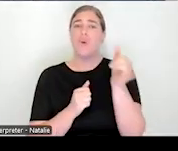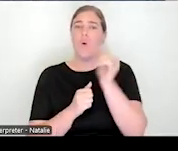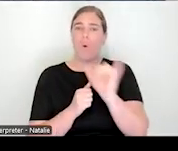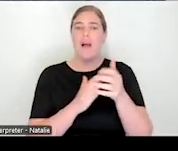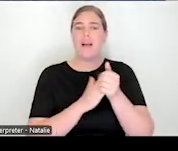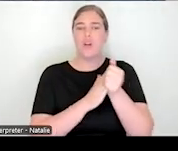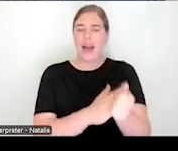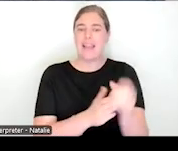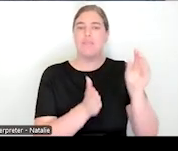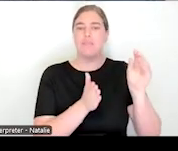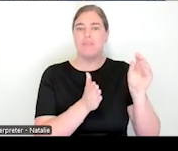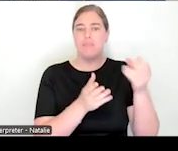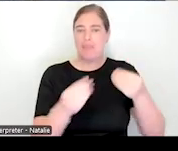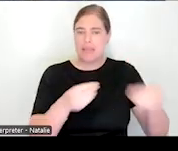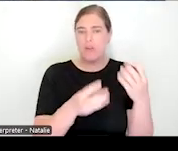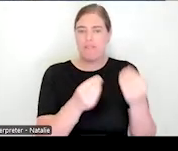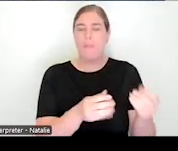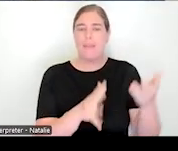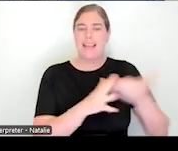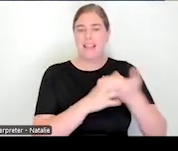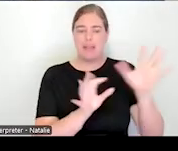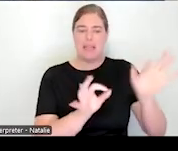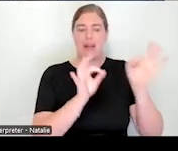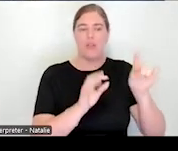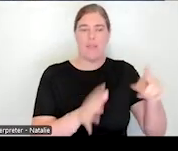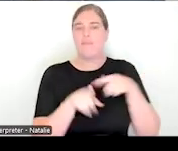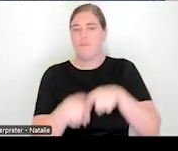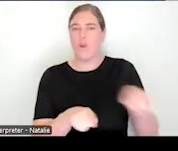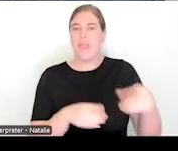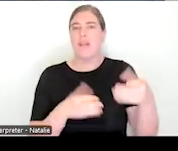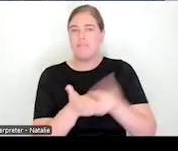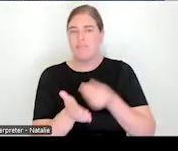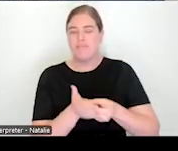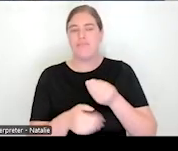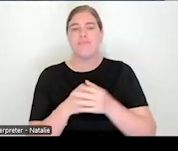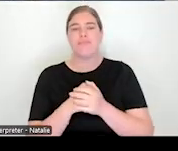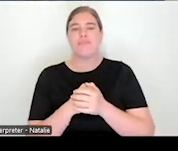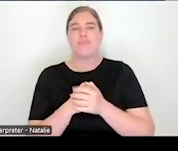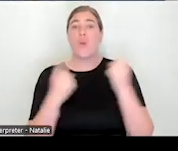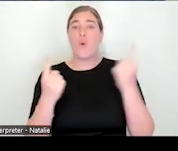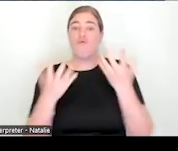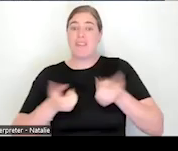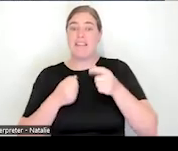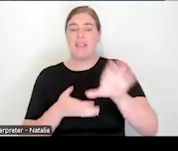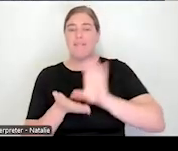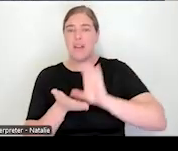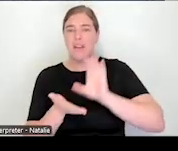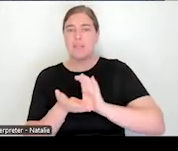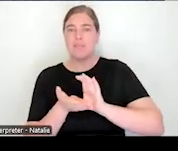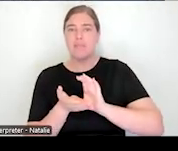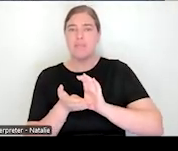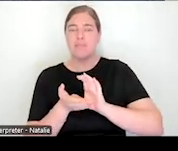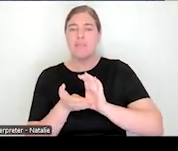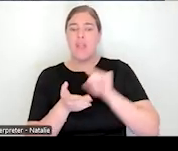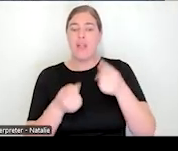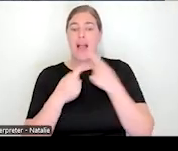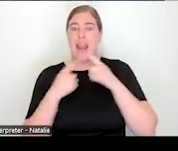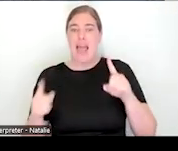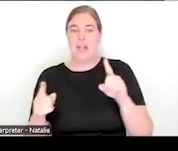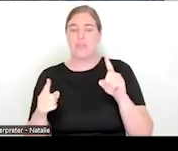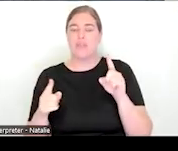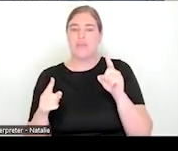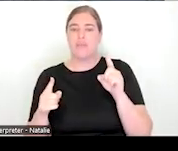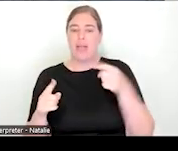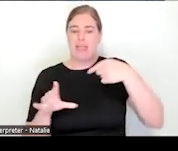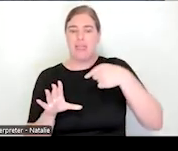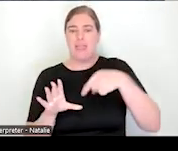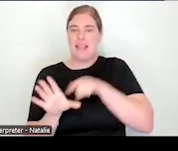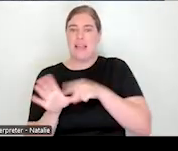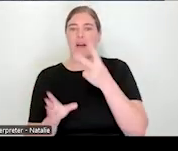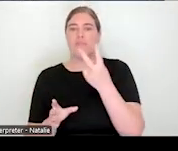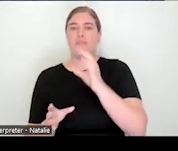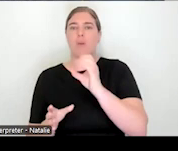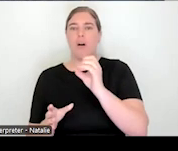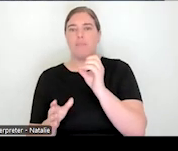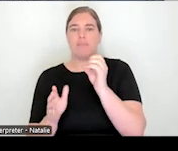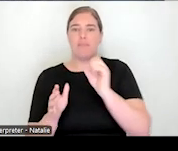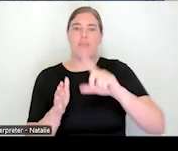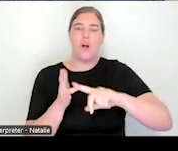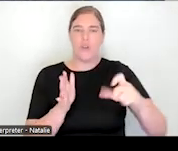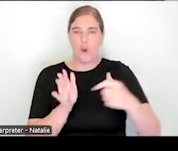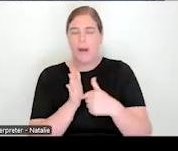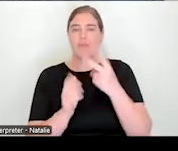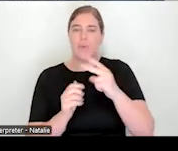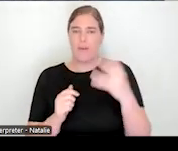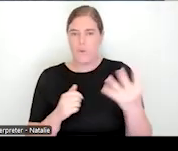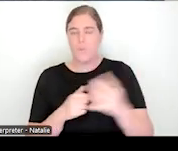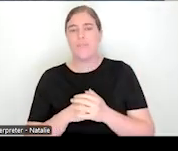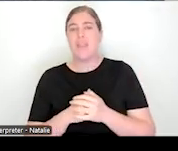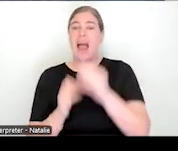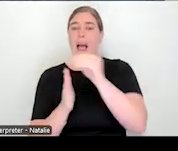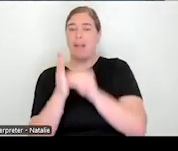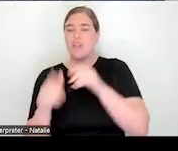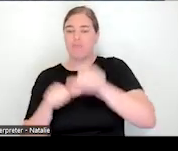been followed. The successful recipient of this funding was announced in October this year.